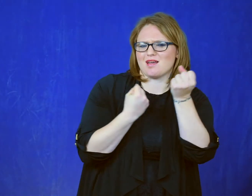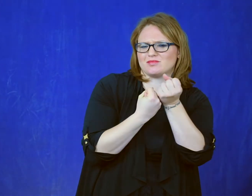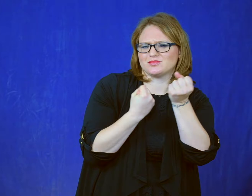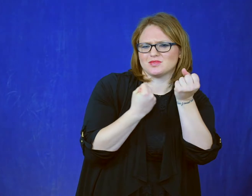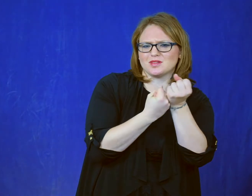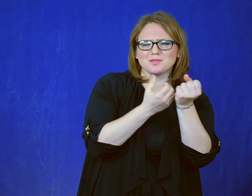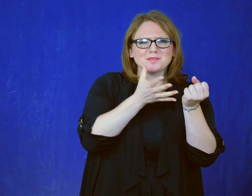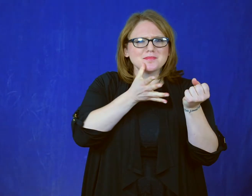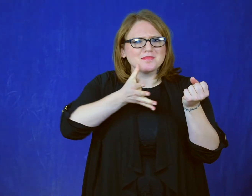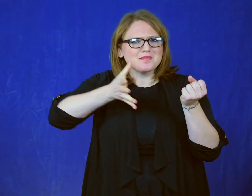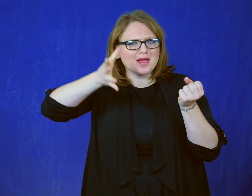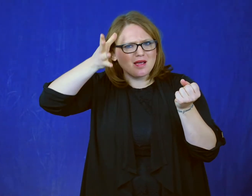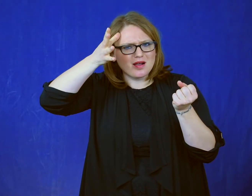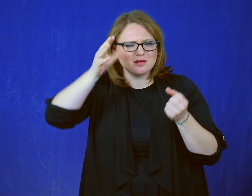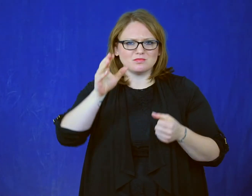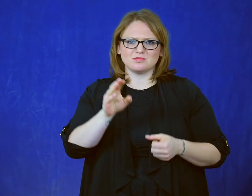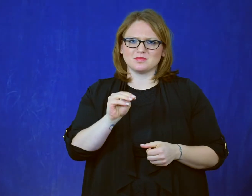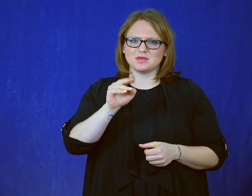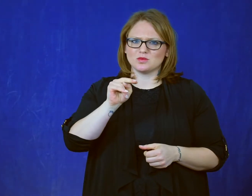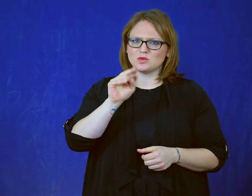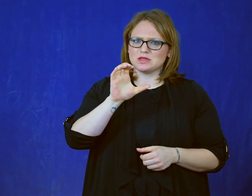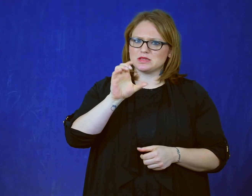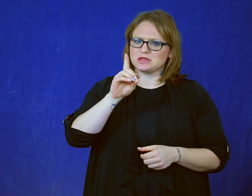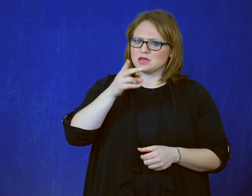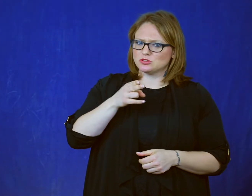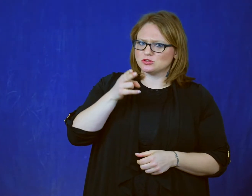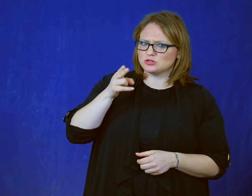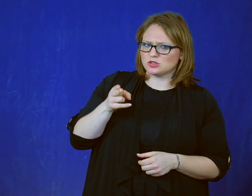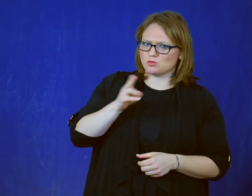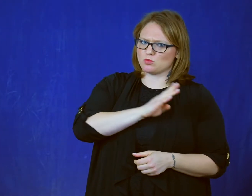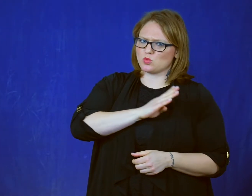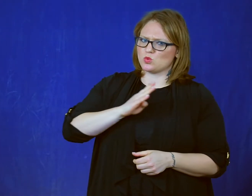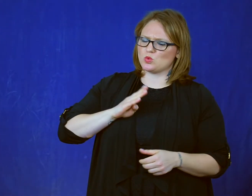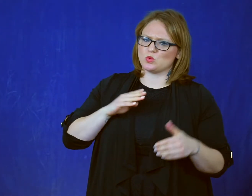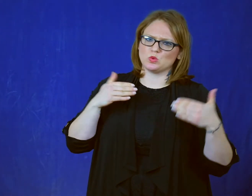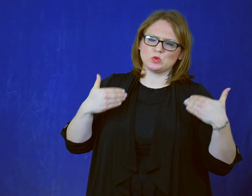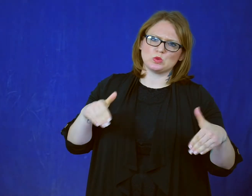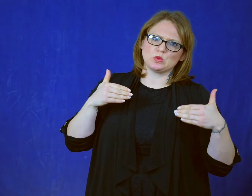advocates, parents and MNCDHH board members.